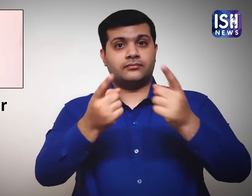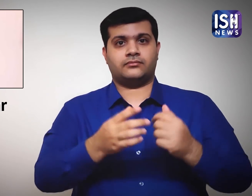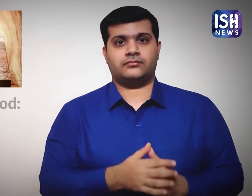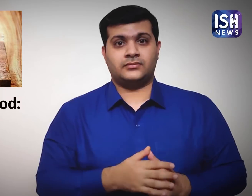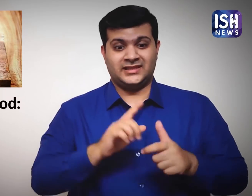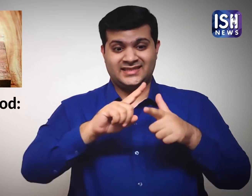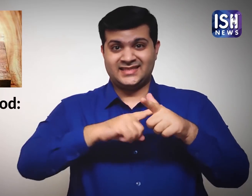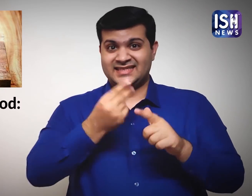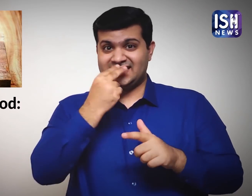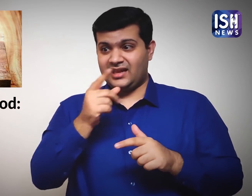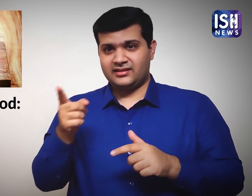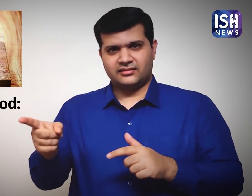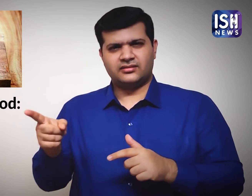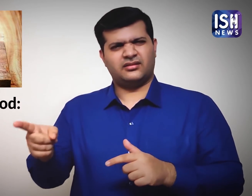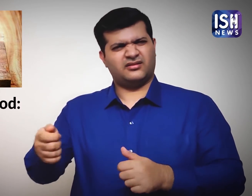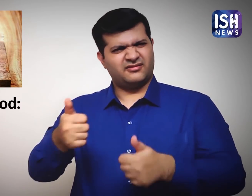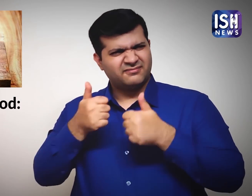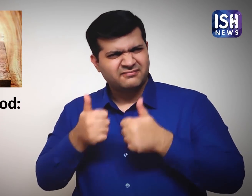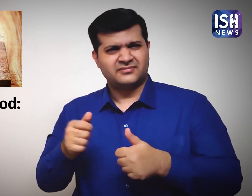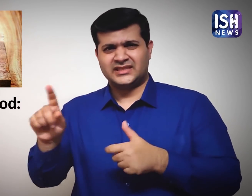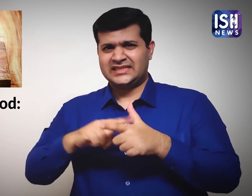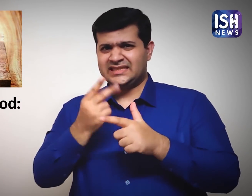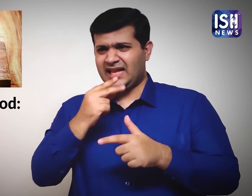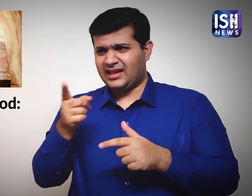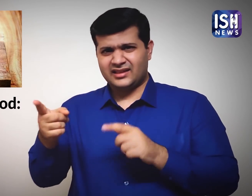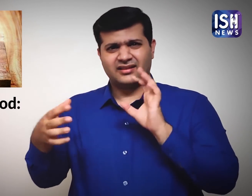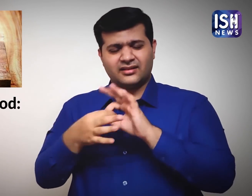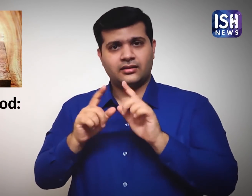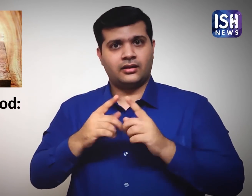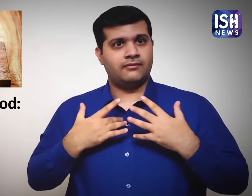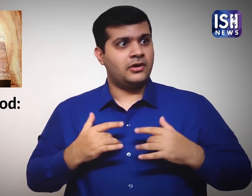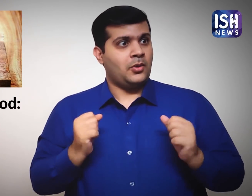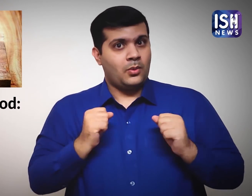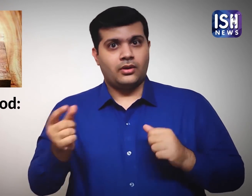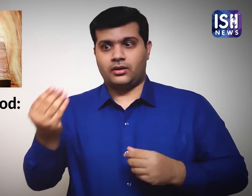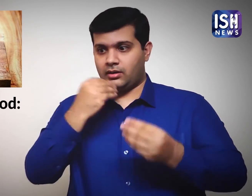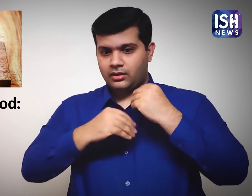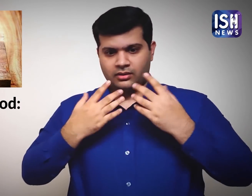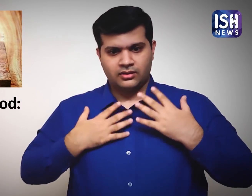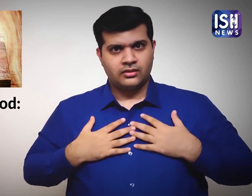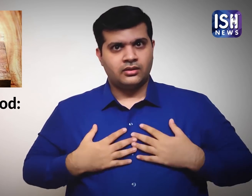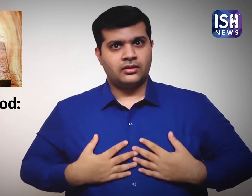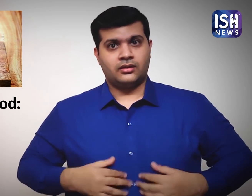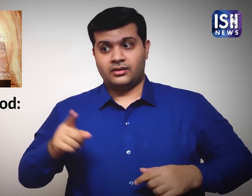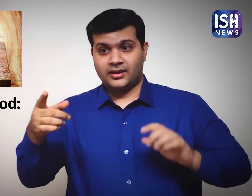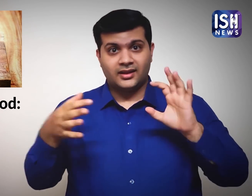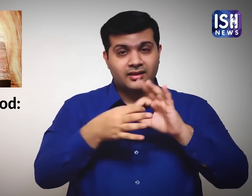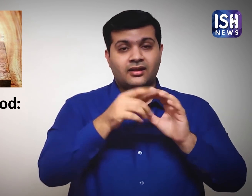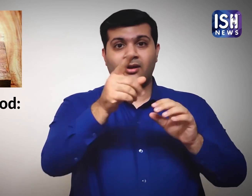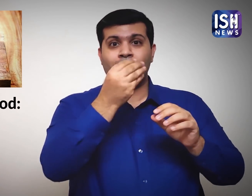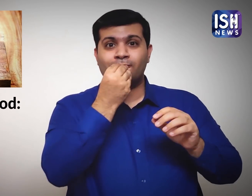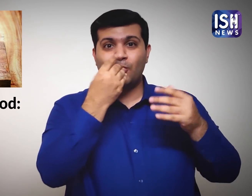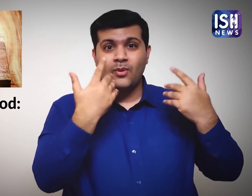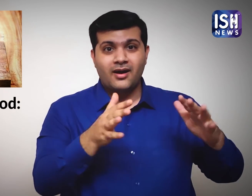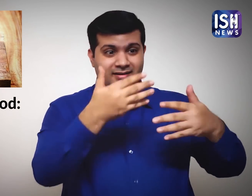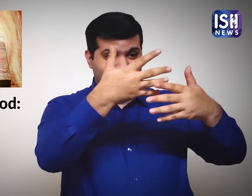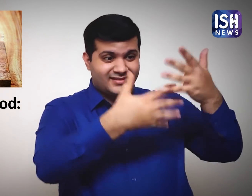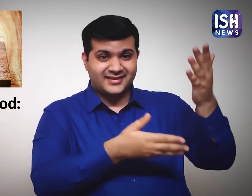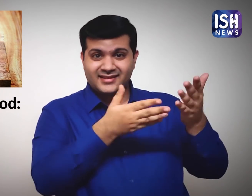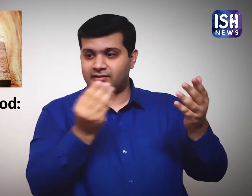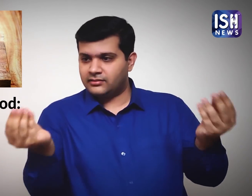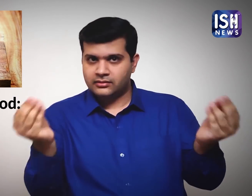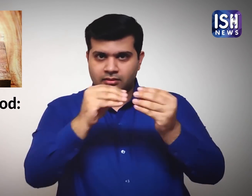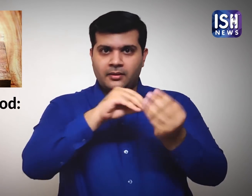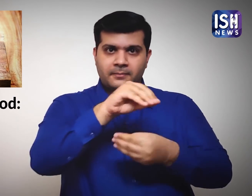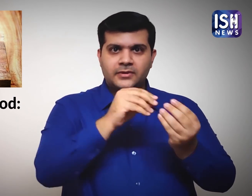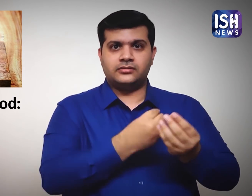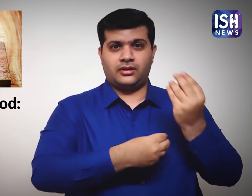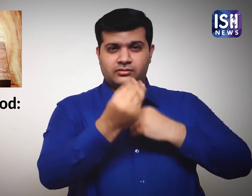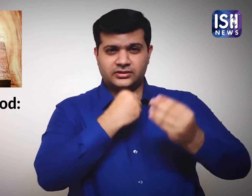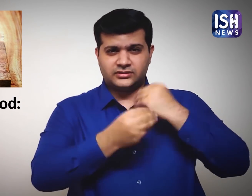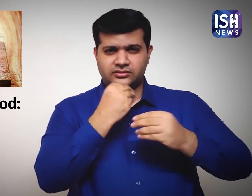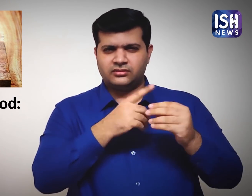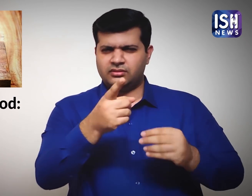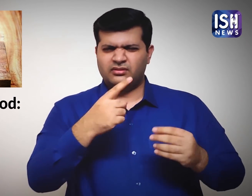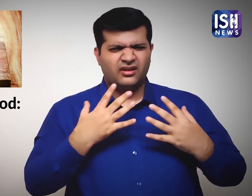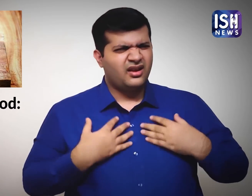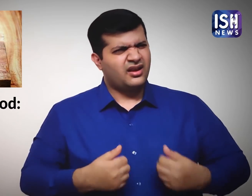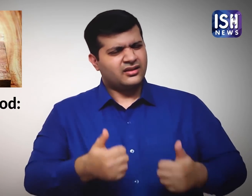She said,” Jaggery is very helpful in winters and when mixed with other food gives good health."